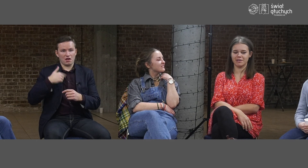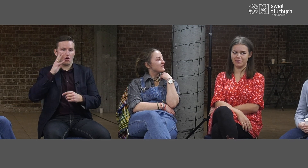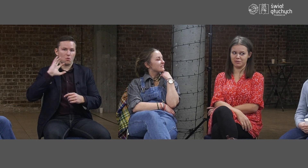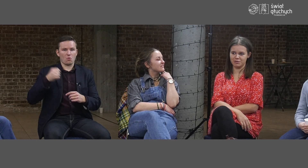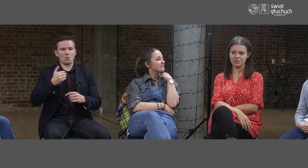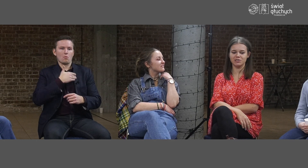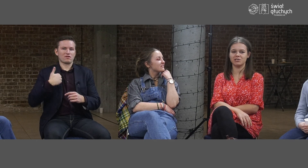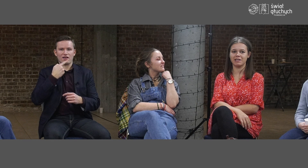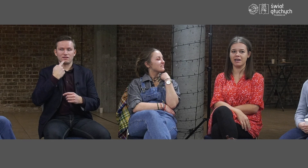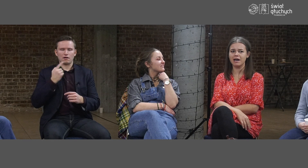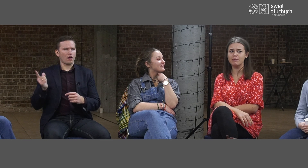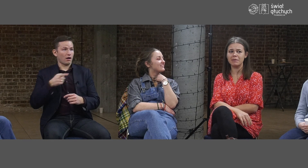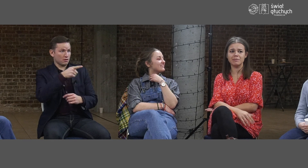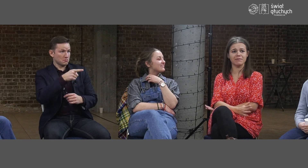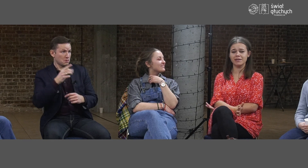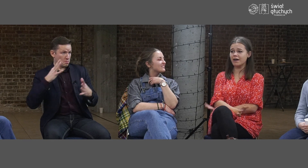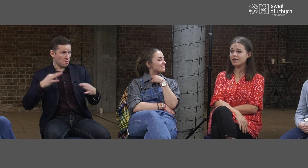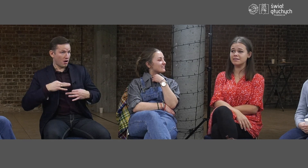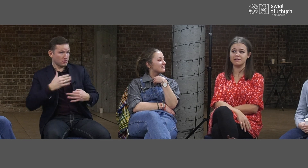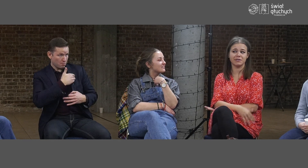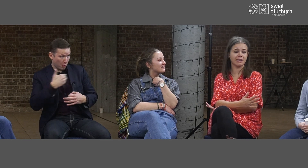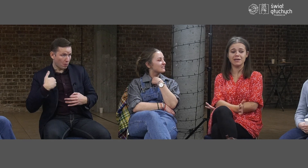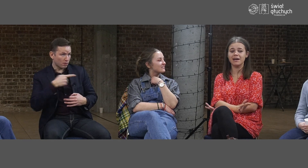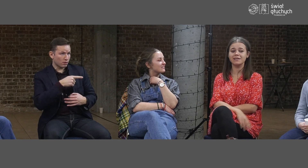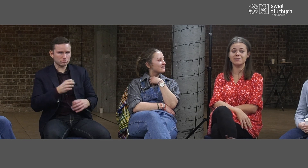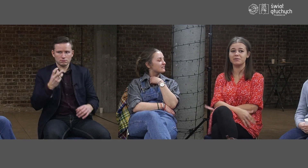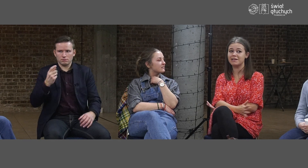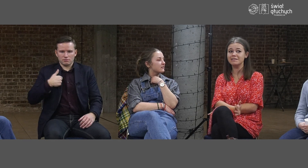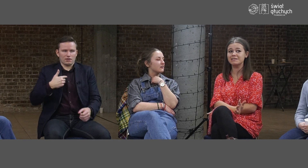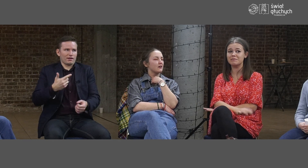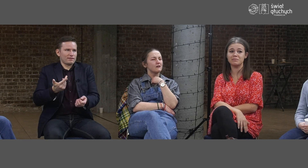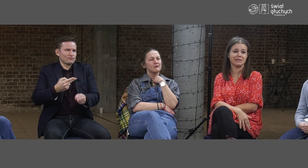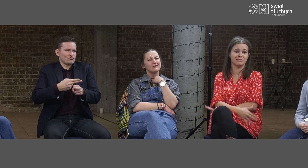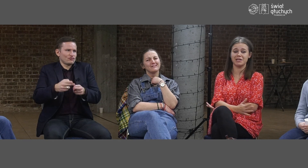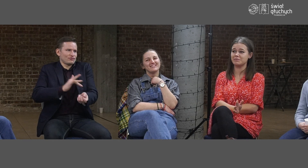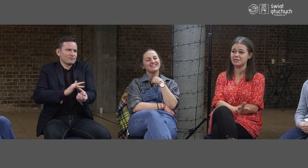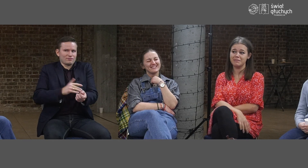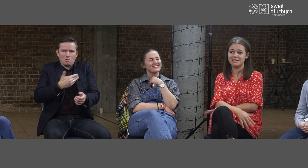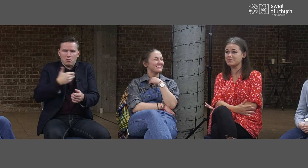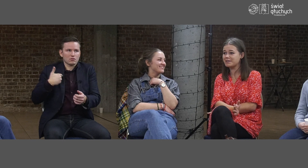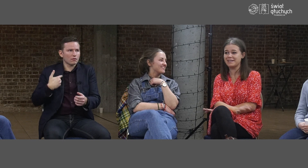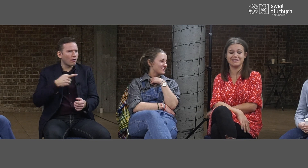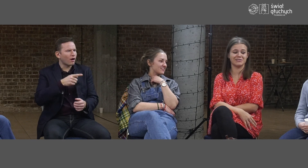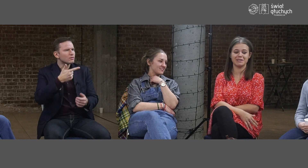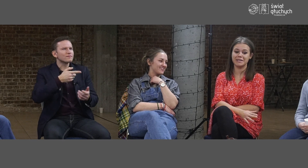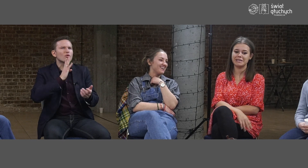I reply, "Of course I am." "Because you have a nice accent, like an American or a Ukrainian accent." They say, "I thought you were from Ukraine or America."